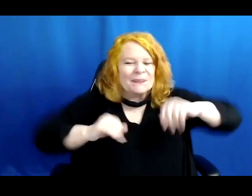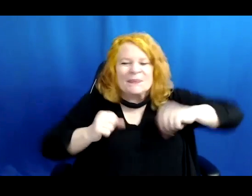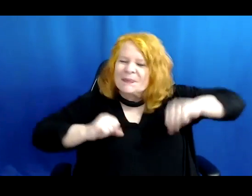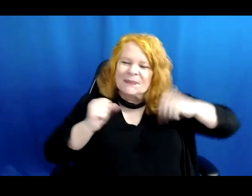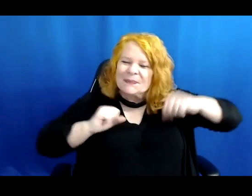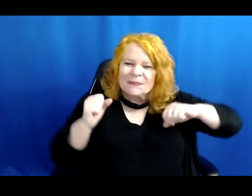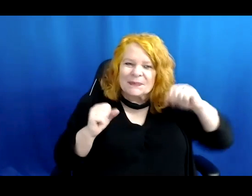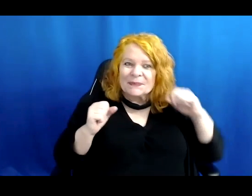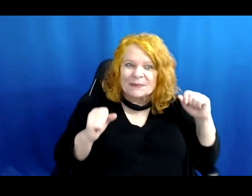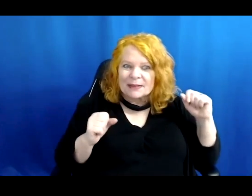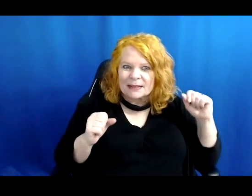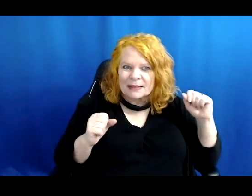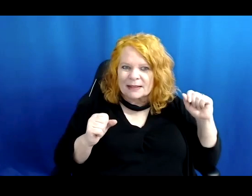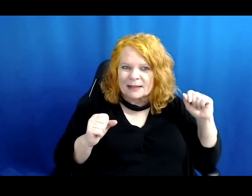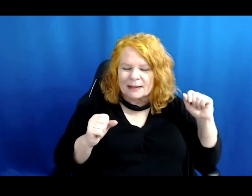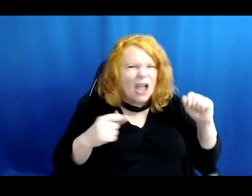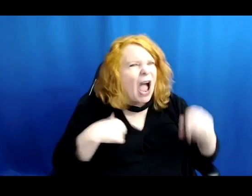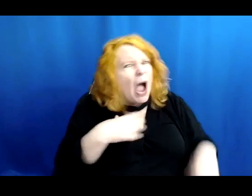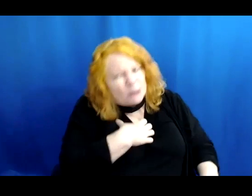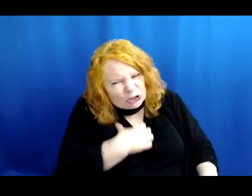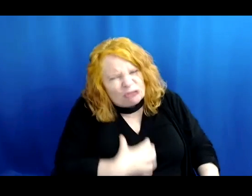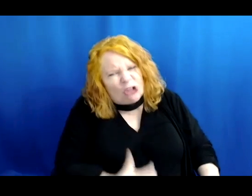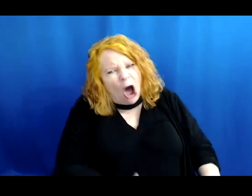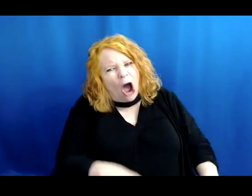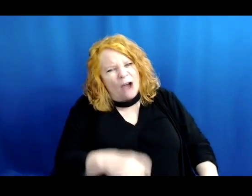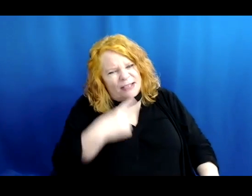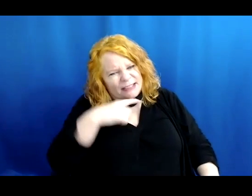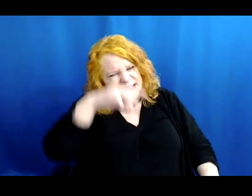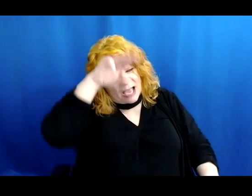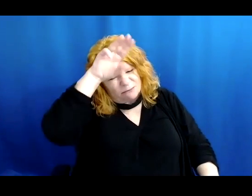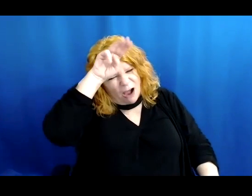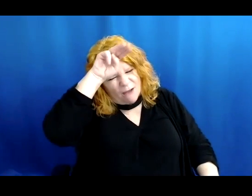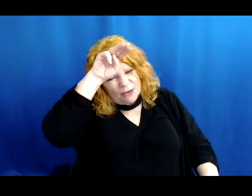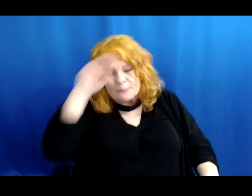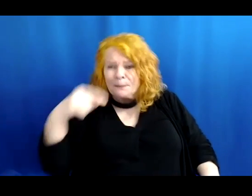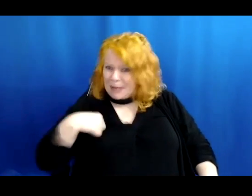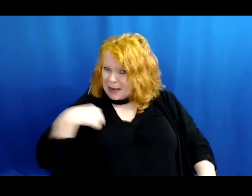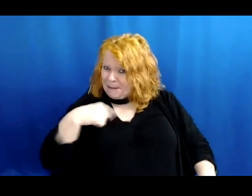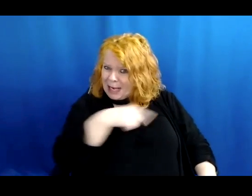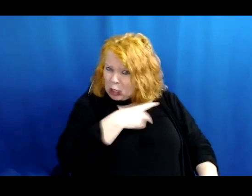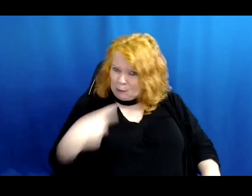“I am starving.” said Marvin. ”So am I” said Princess Peggy. “I